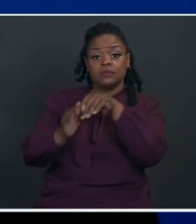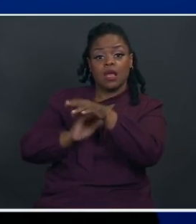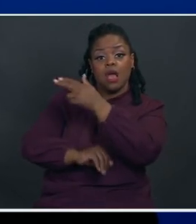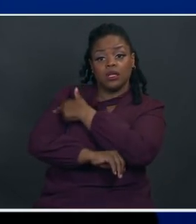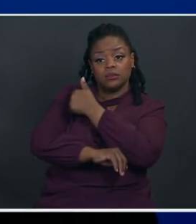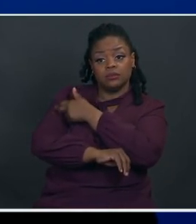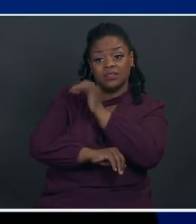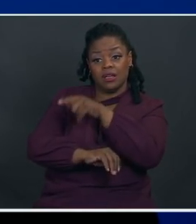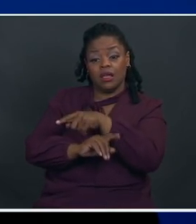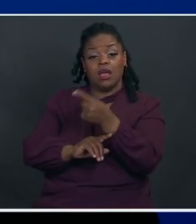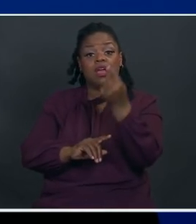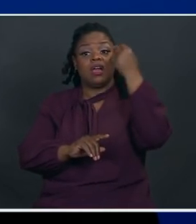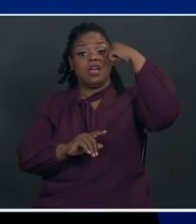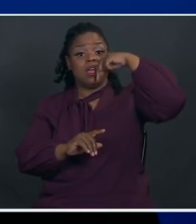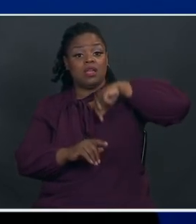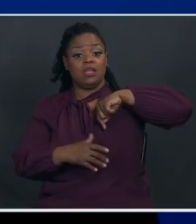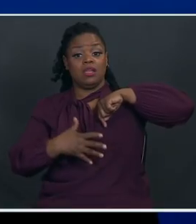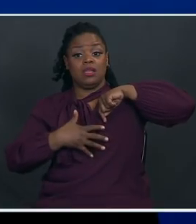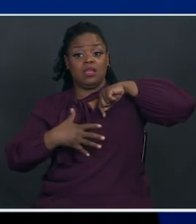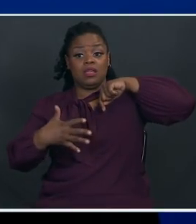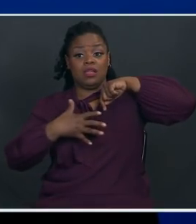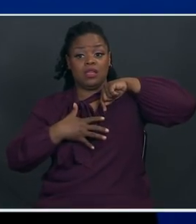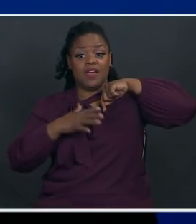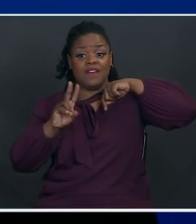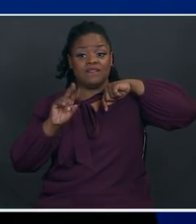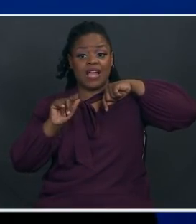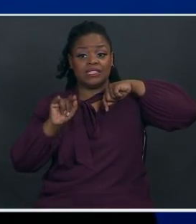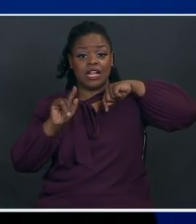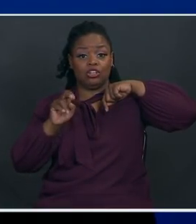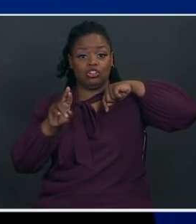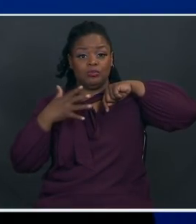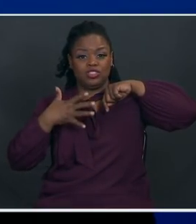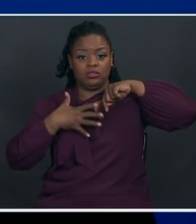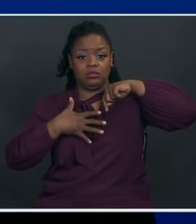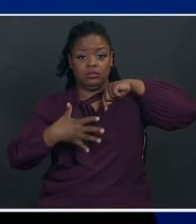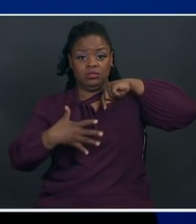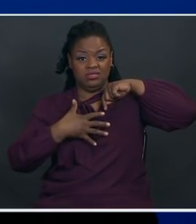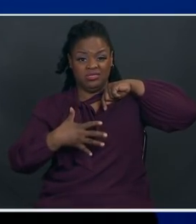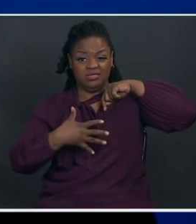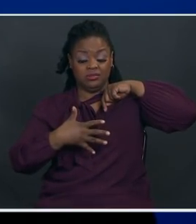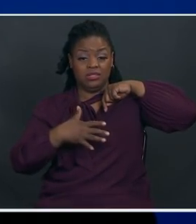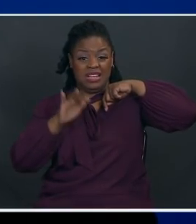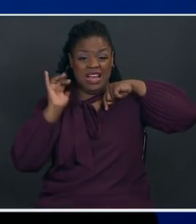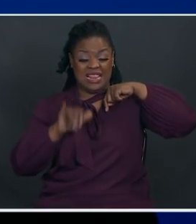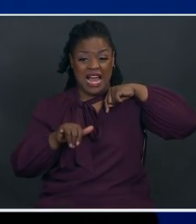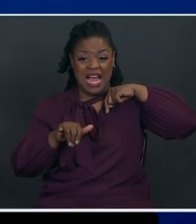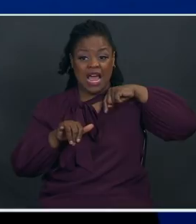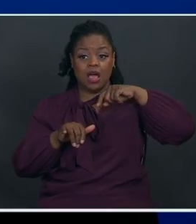It is shown to significantly diminish the 28 mortality. There have been another a group of studies